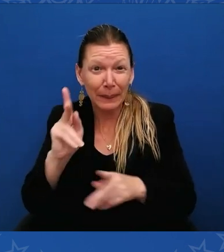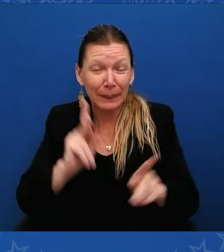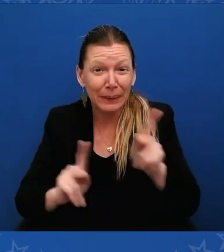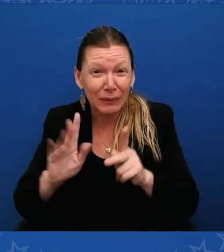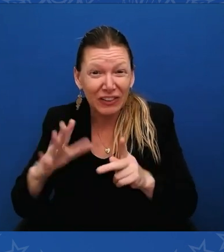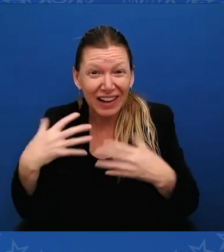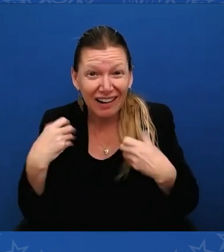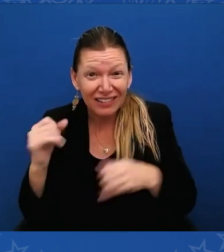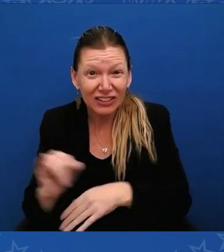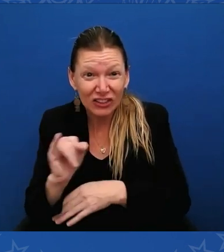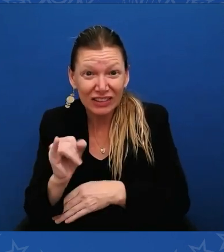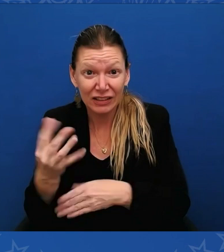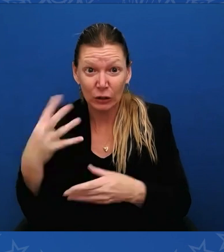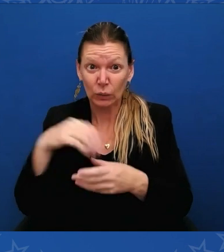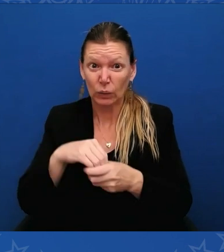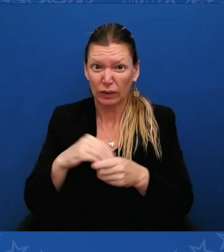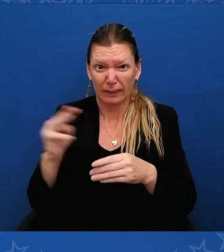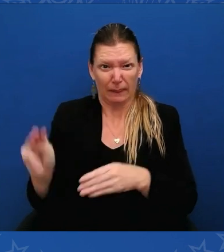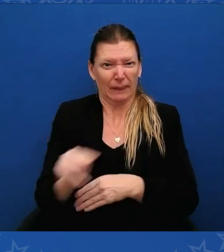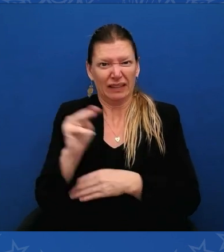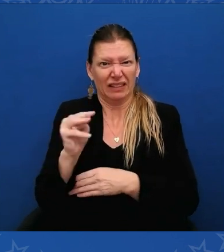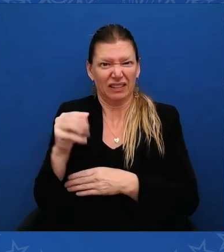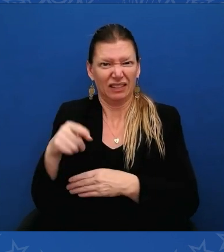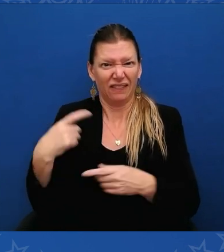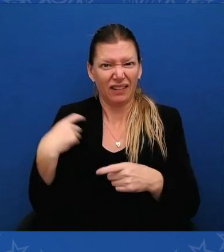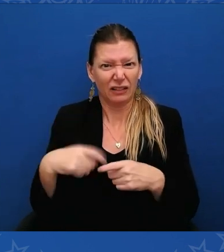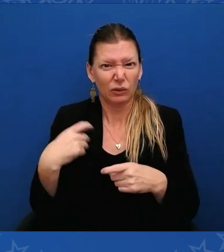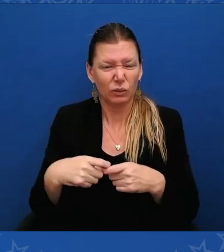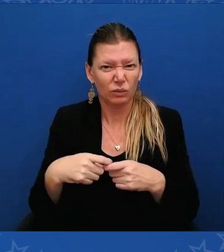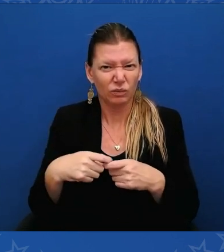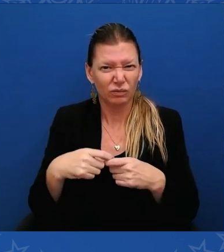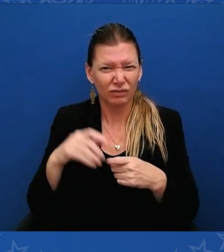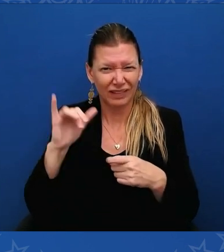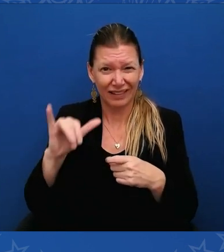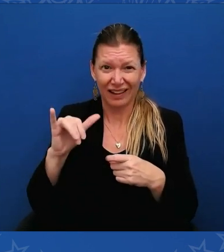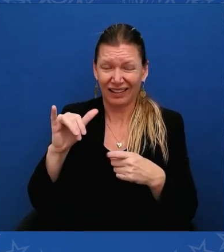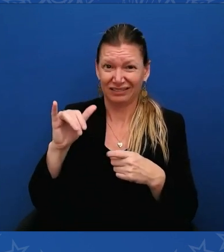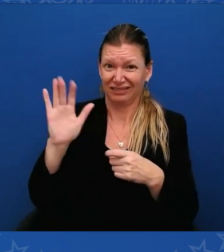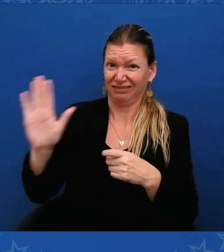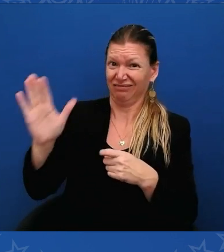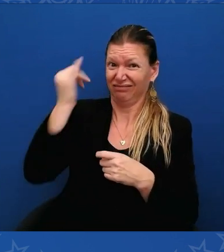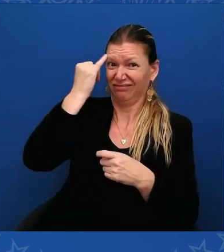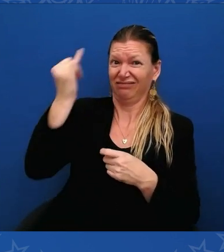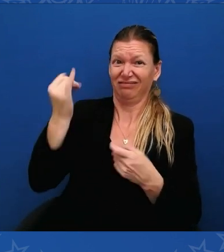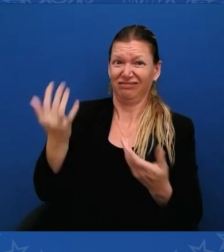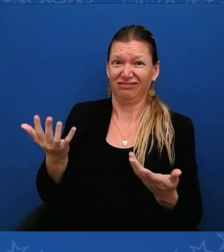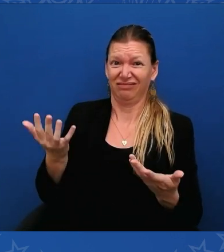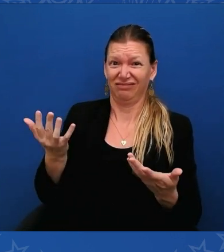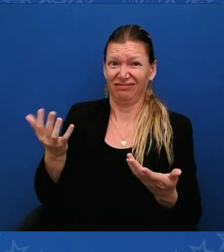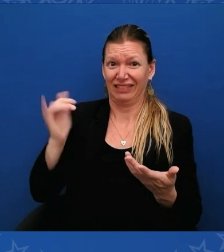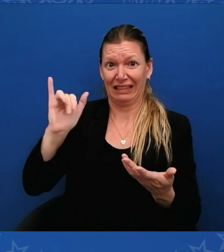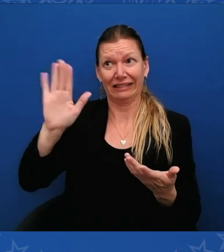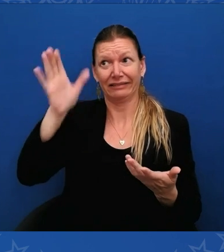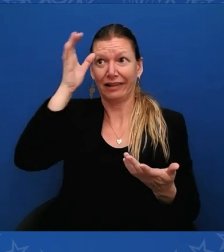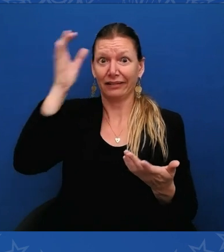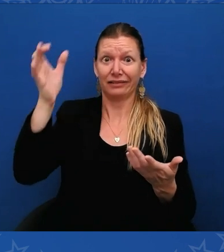He says he has a "concept of a plan." That -- "concept of a plan" to replace the Affordable Care Act